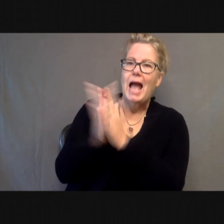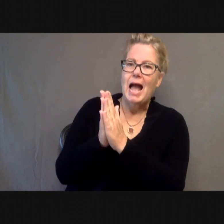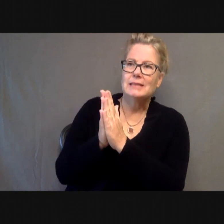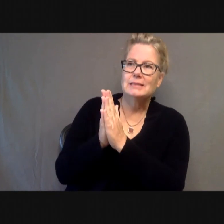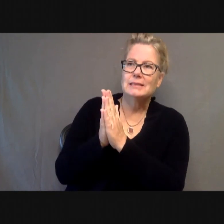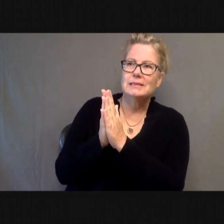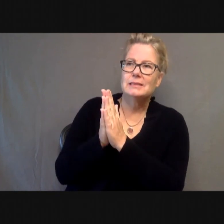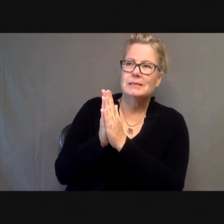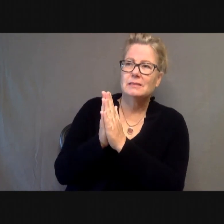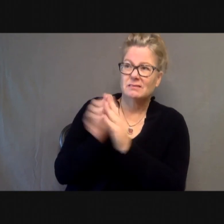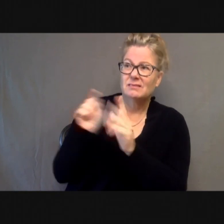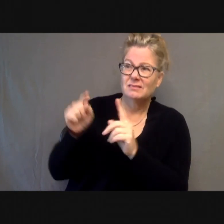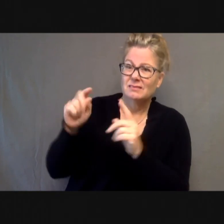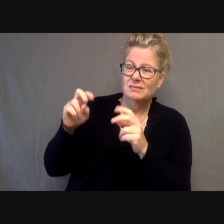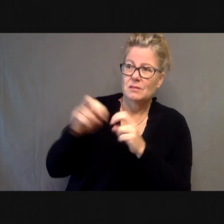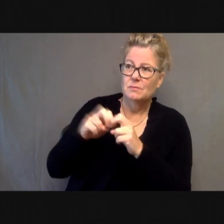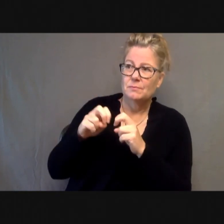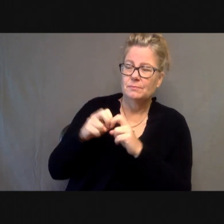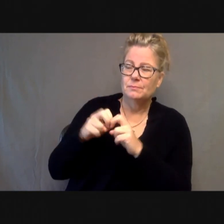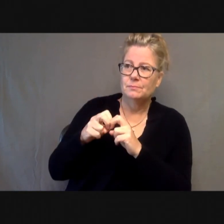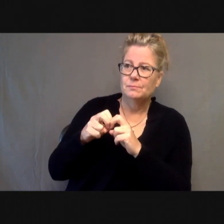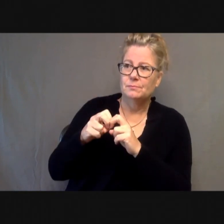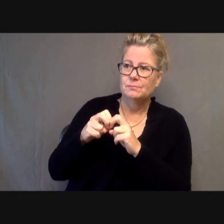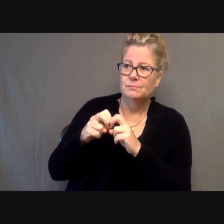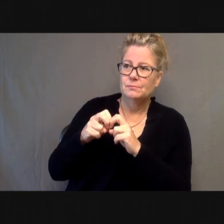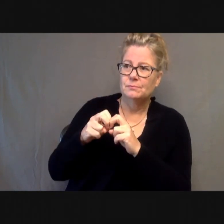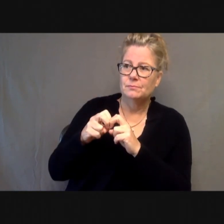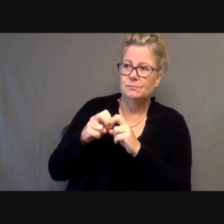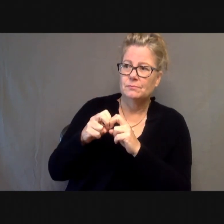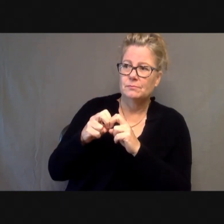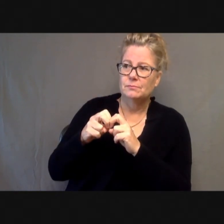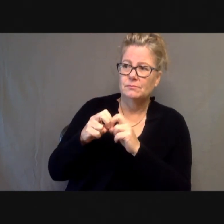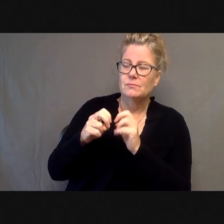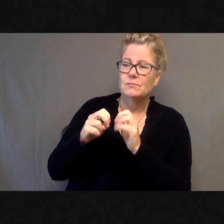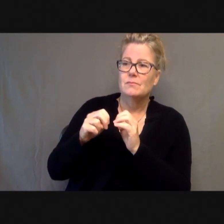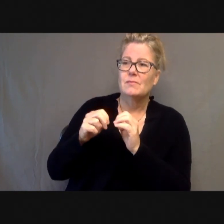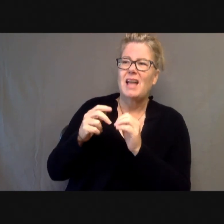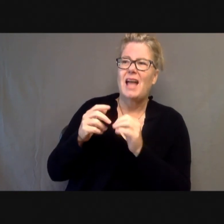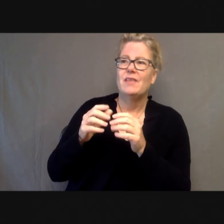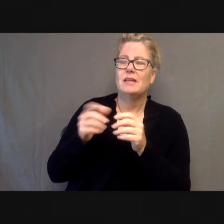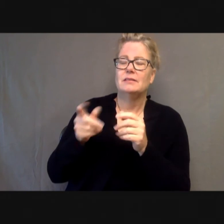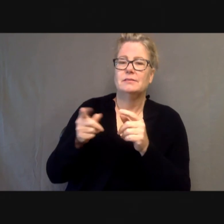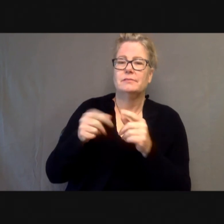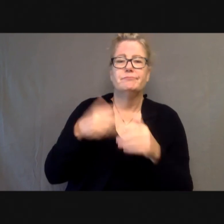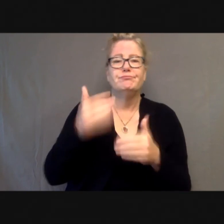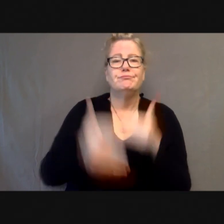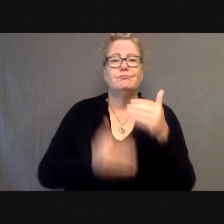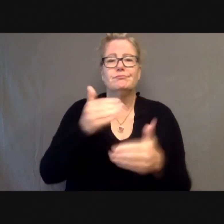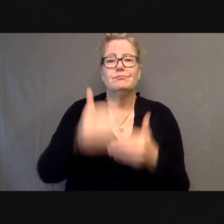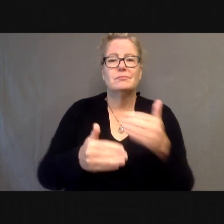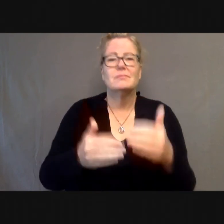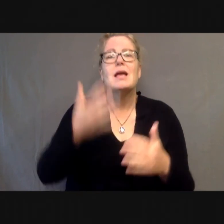And then you're passing statutes of limitations and you're like you said, falling further